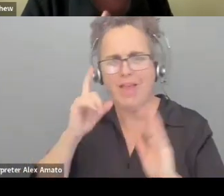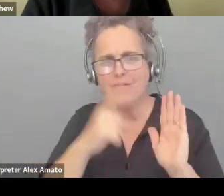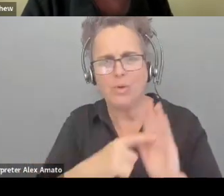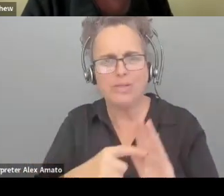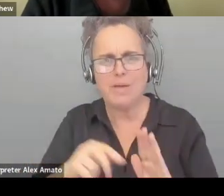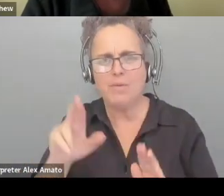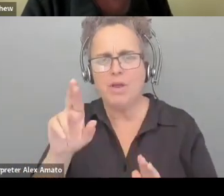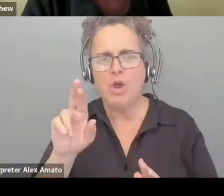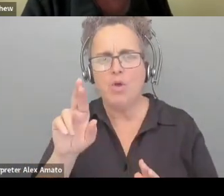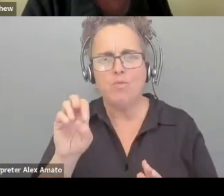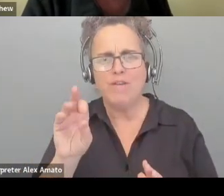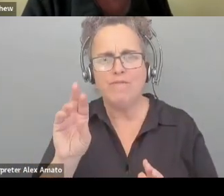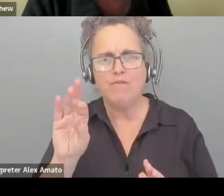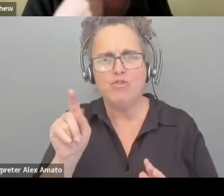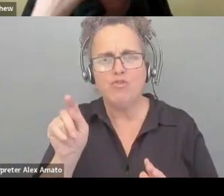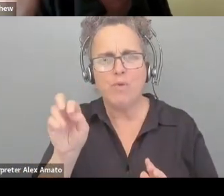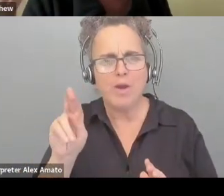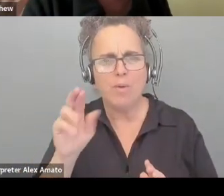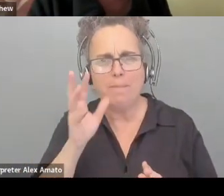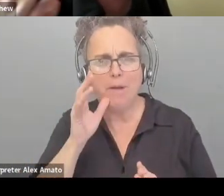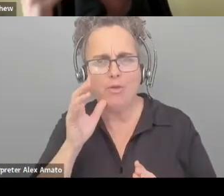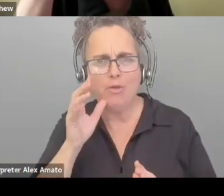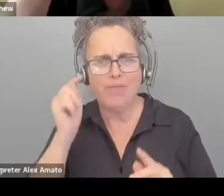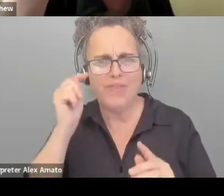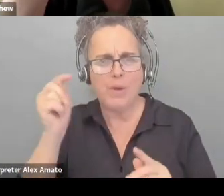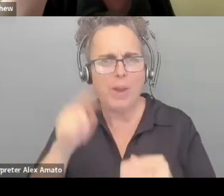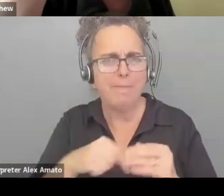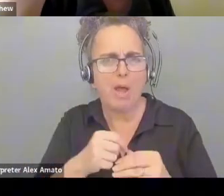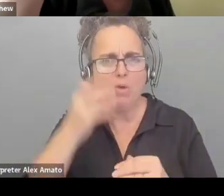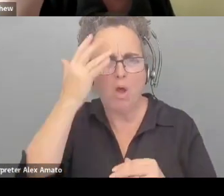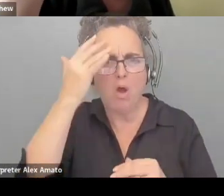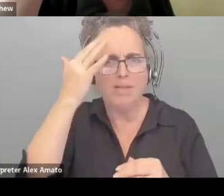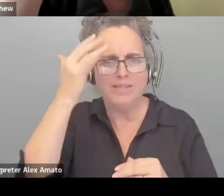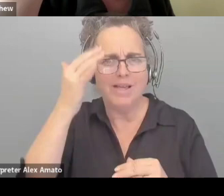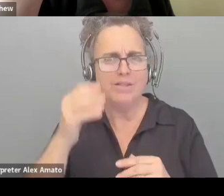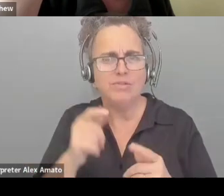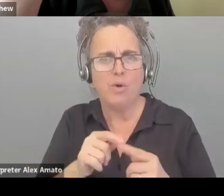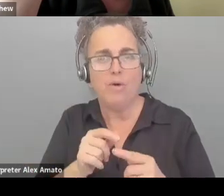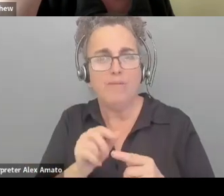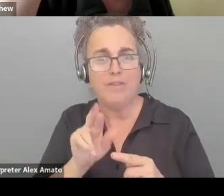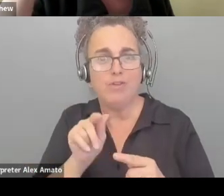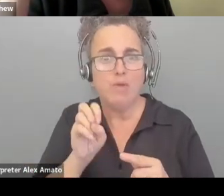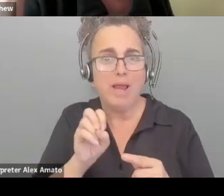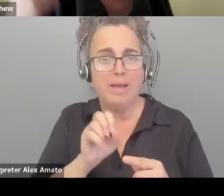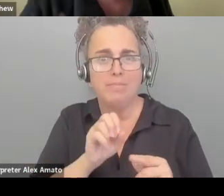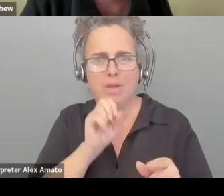theory of autism that you know, if it scrapes that and spits it back out, the refrigerator theory, mother theory